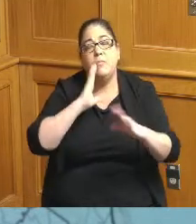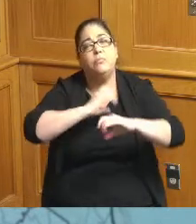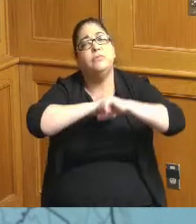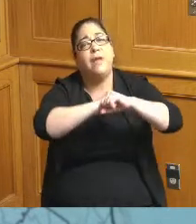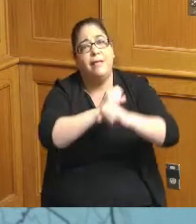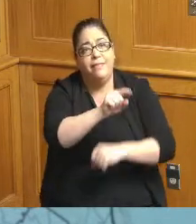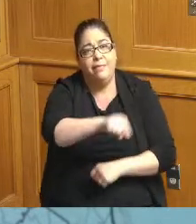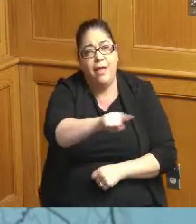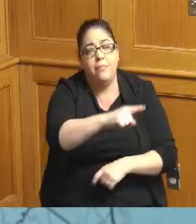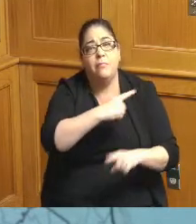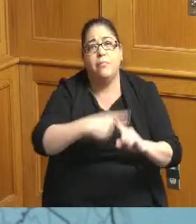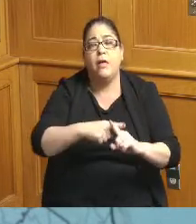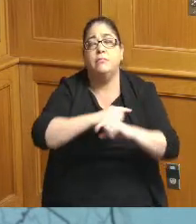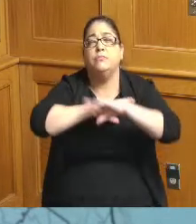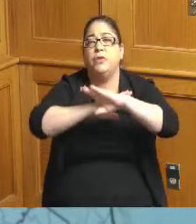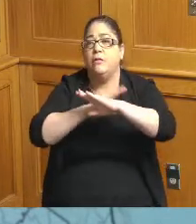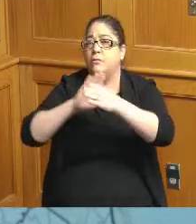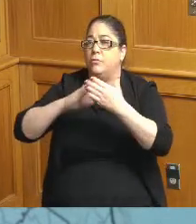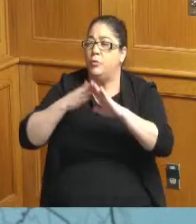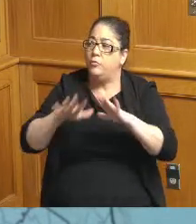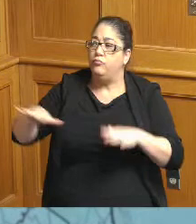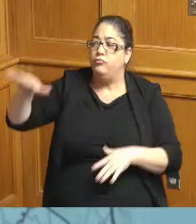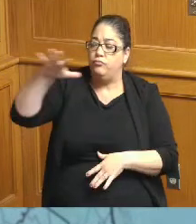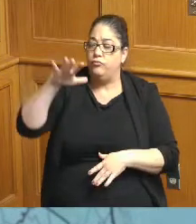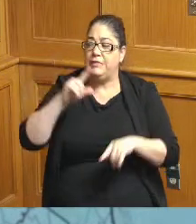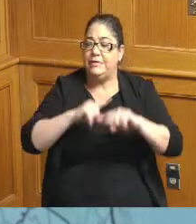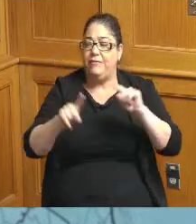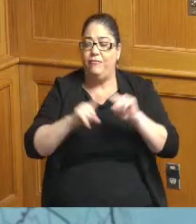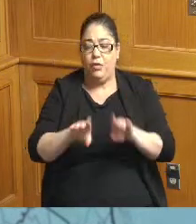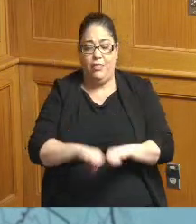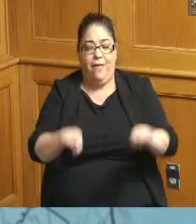protect our community so there are different levels of risk and this has been in place for